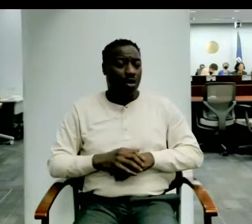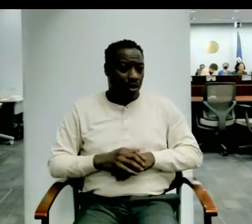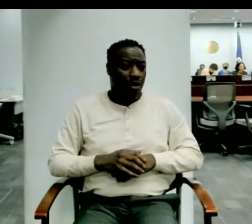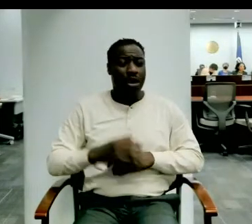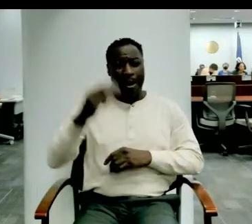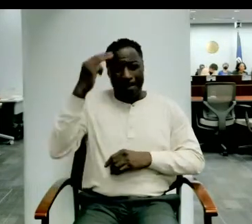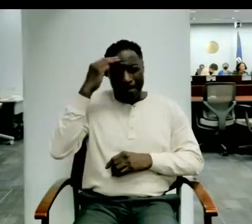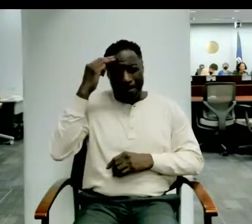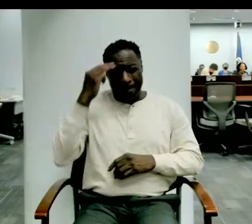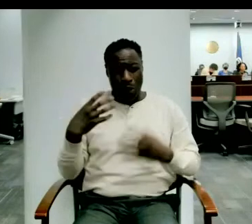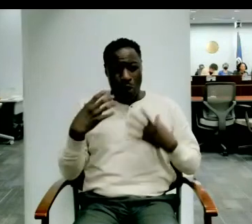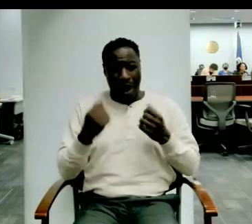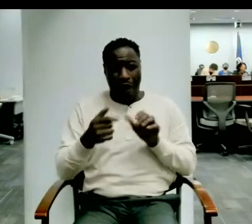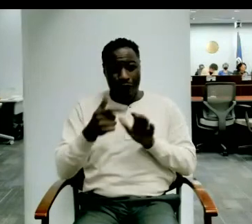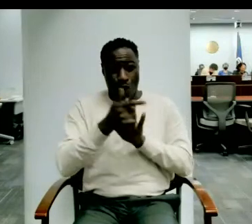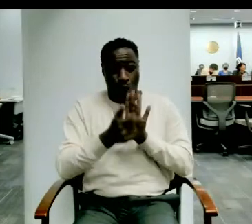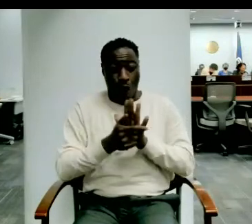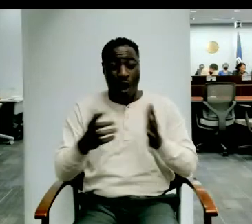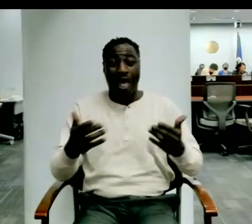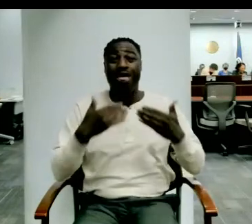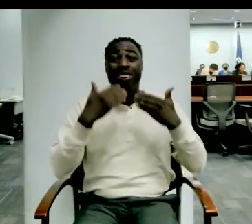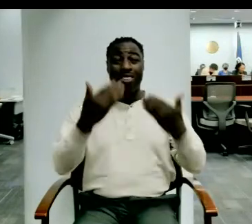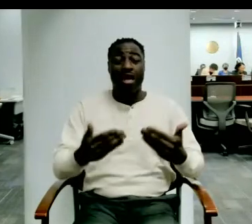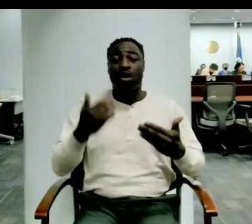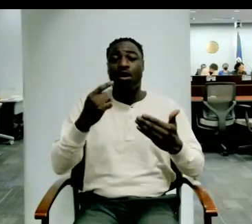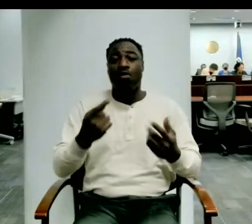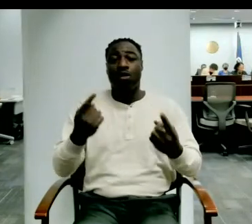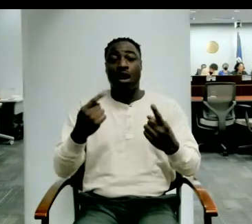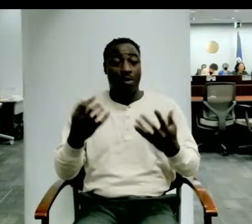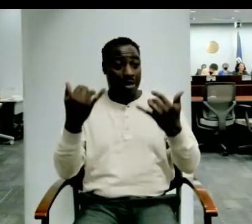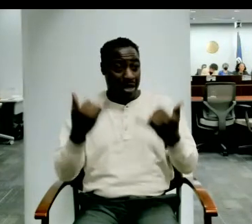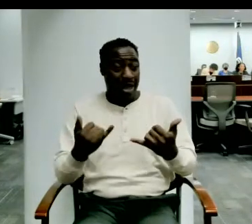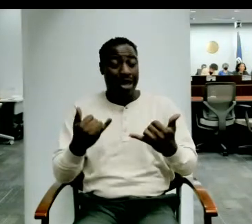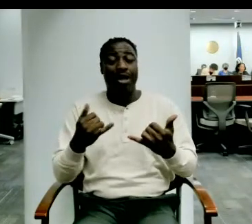So I thank all of you again for being here today and as a reminder you each have five